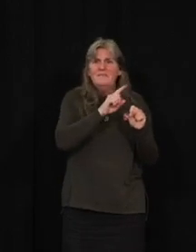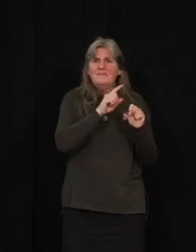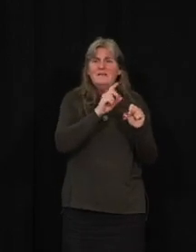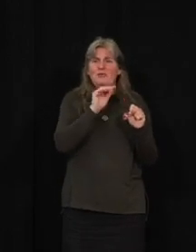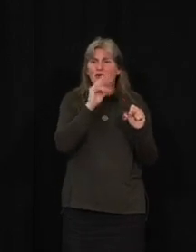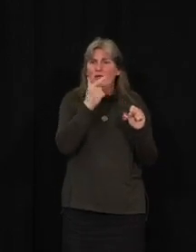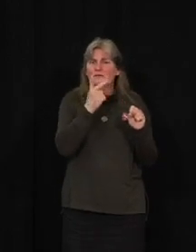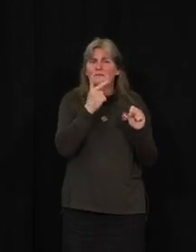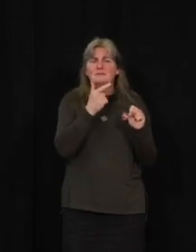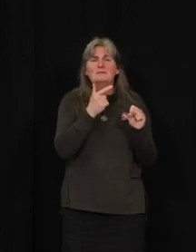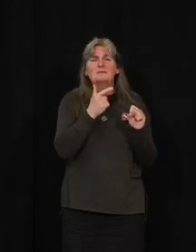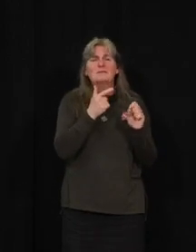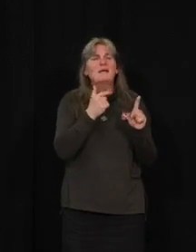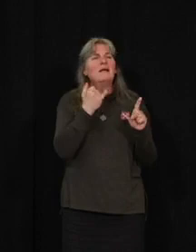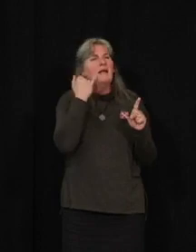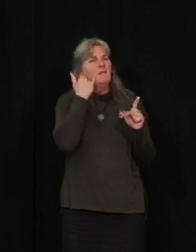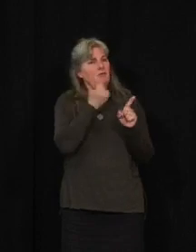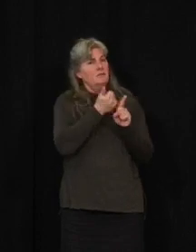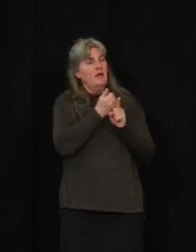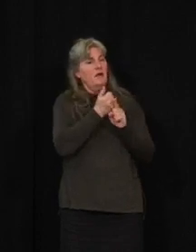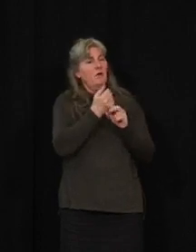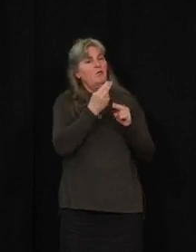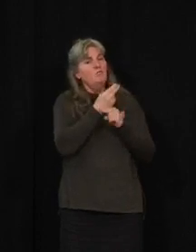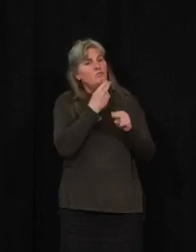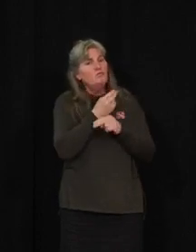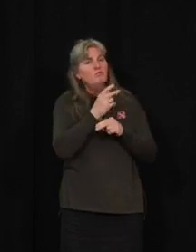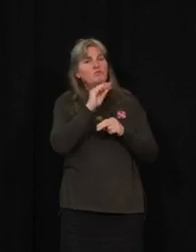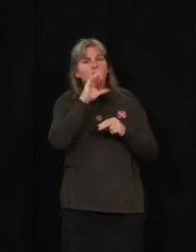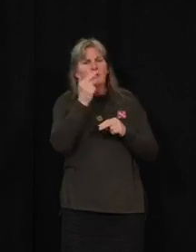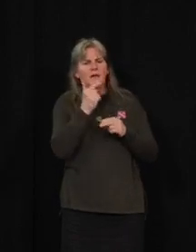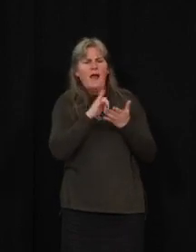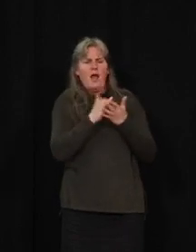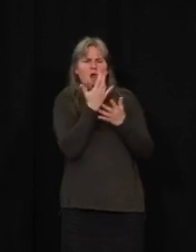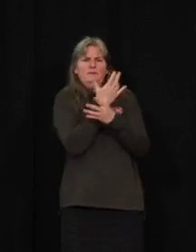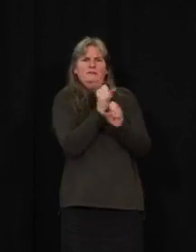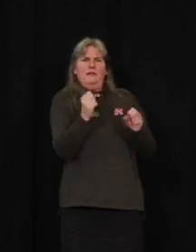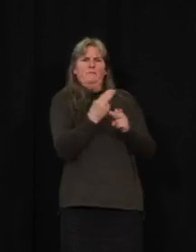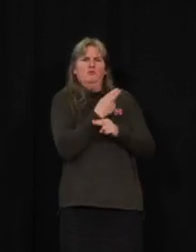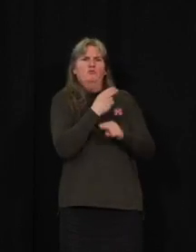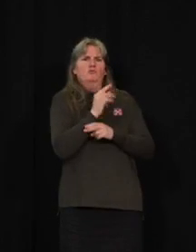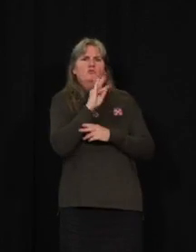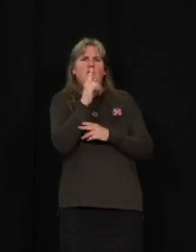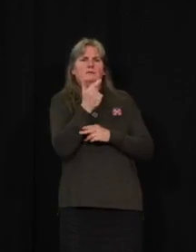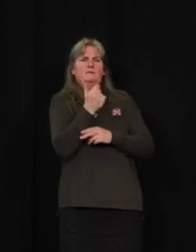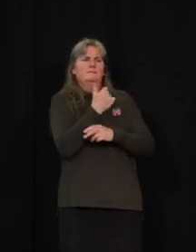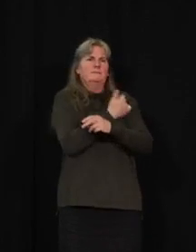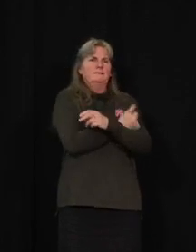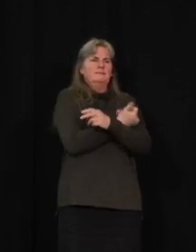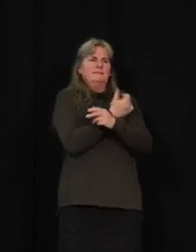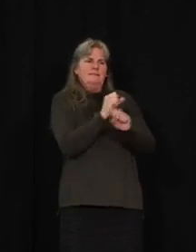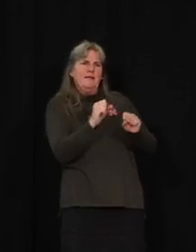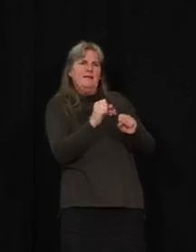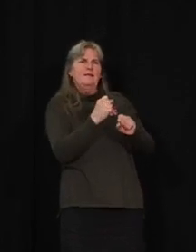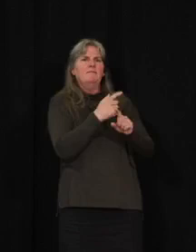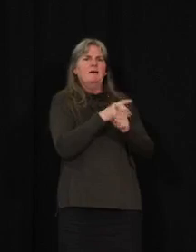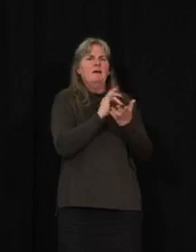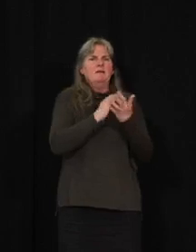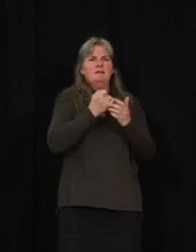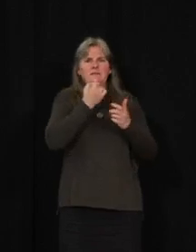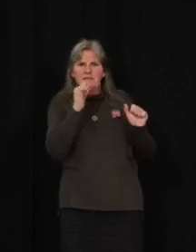you're using, how to use more safely. Recognizing that is always, this is a dangerous time to use drug.